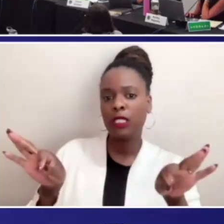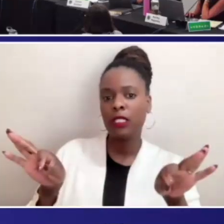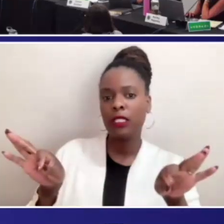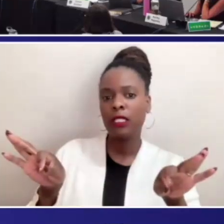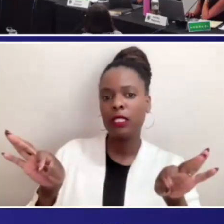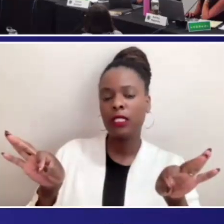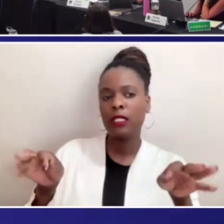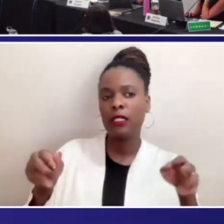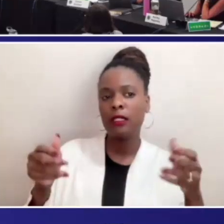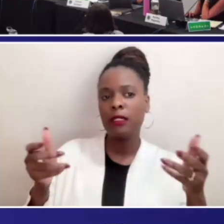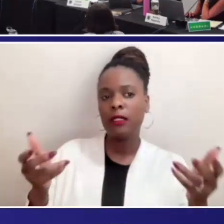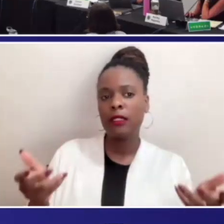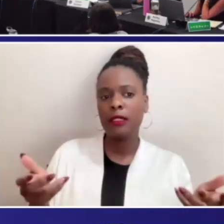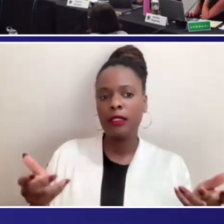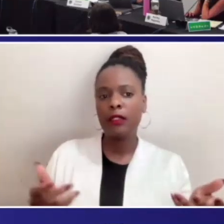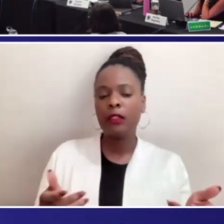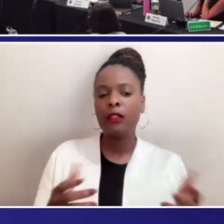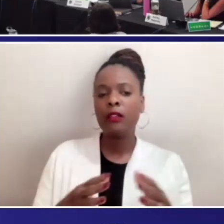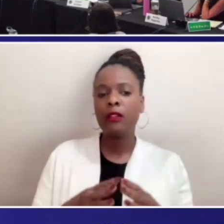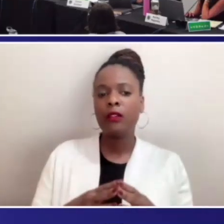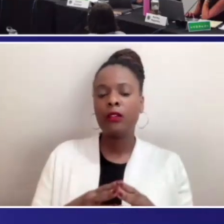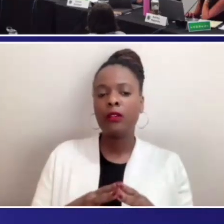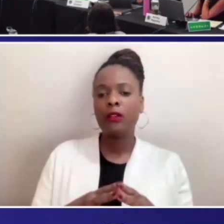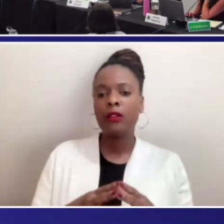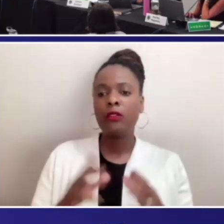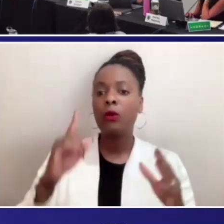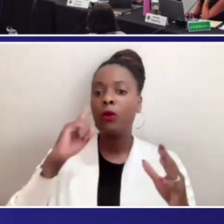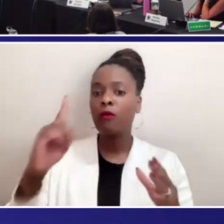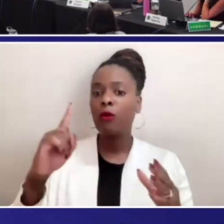And so for the purpose of Andy's question,